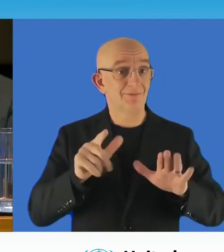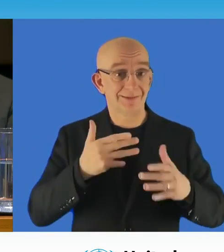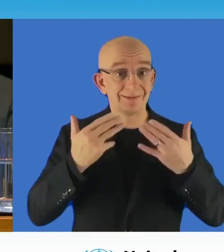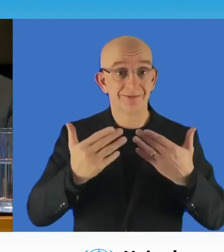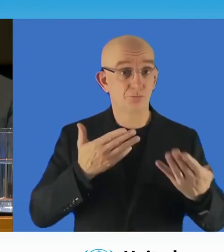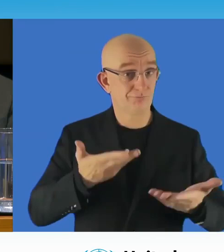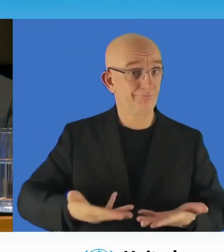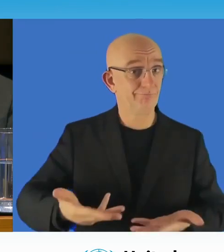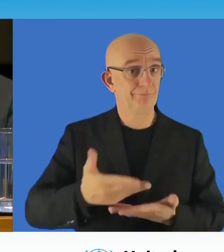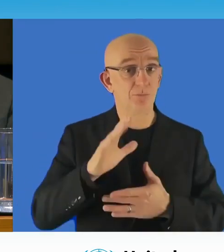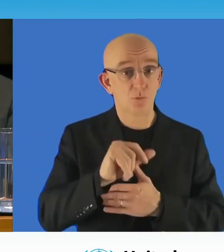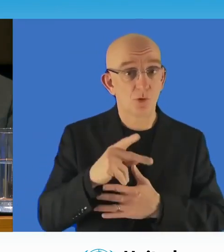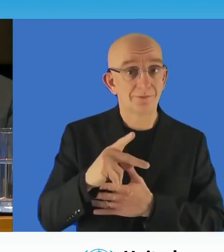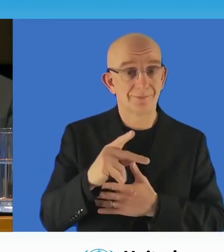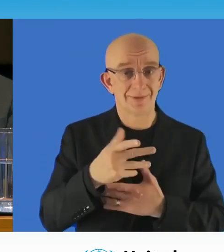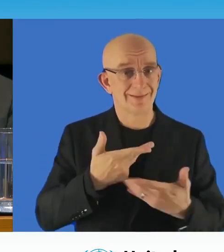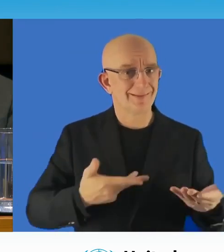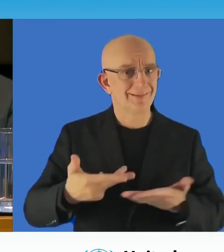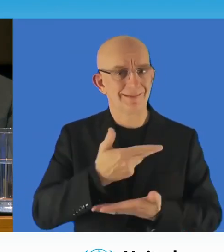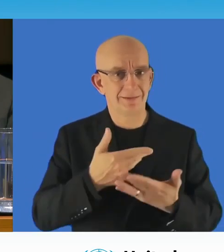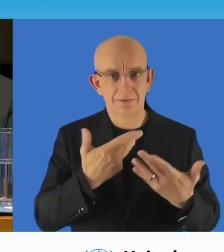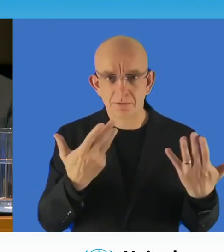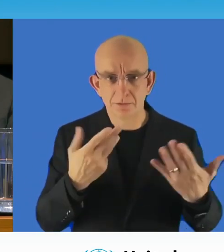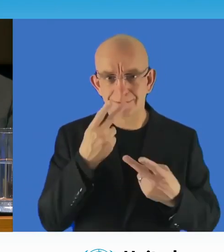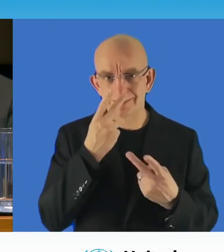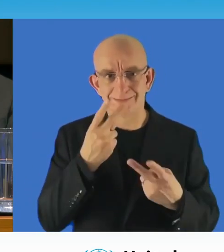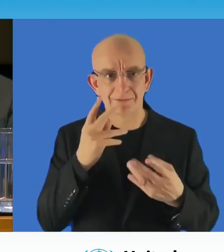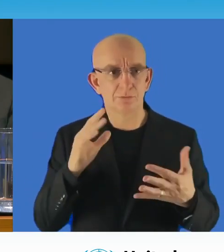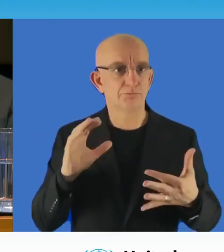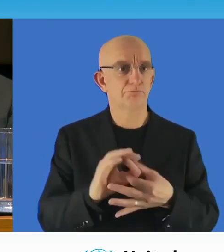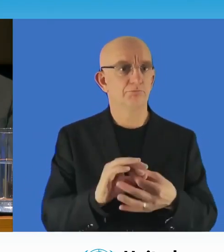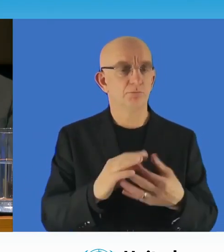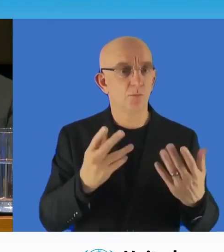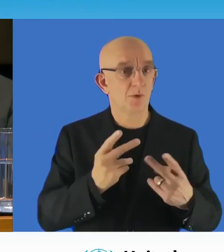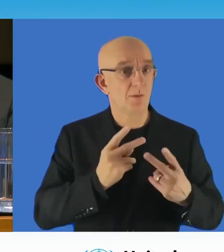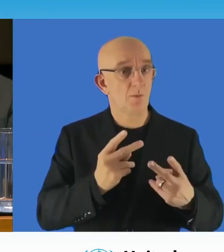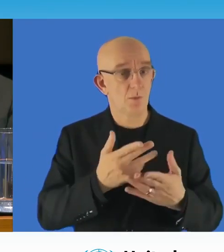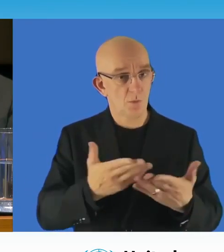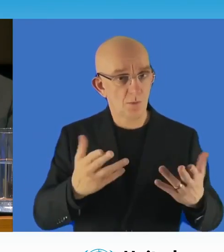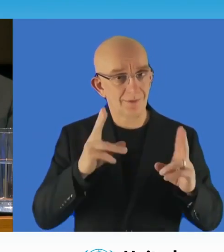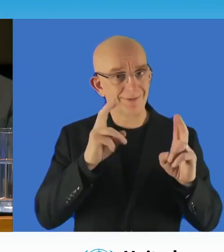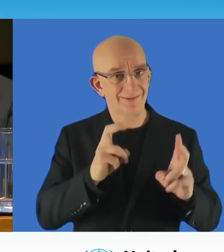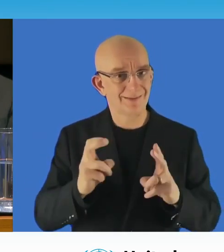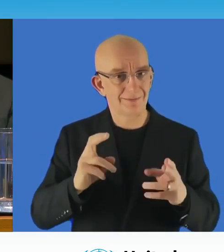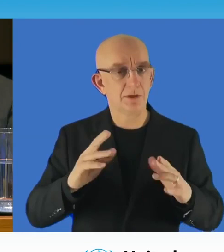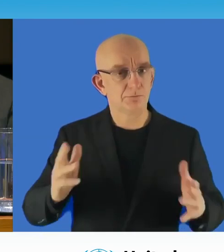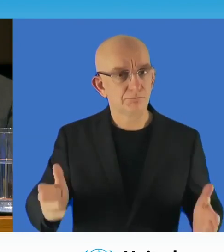of persons with disabilities to decent work and sustainable livelihoods the discussion in Round